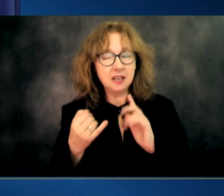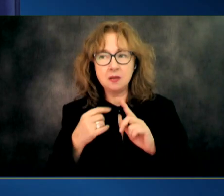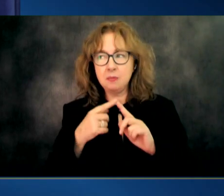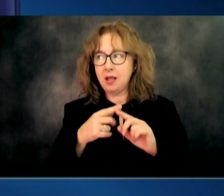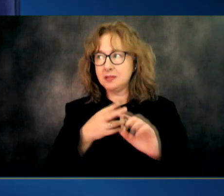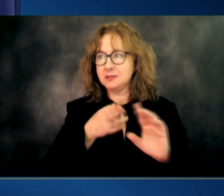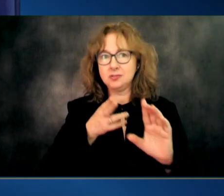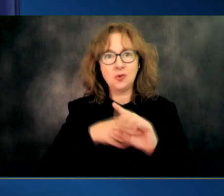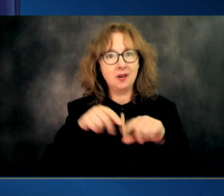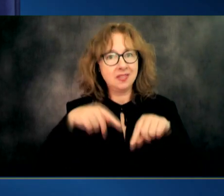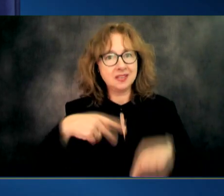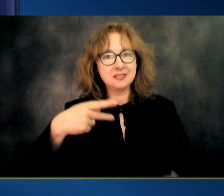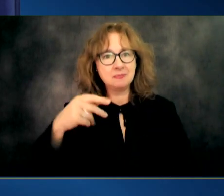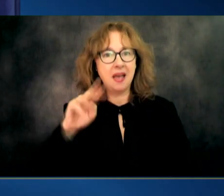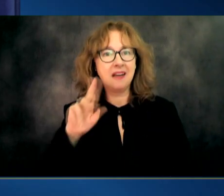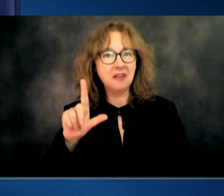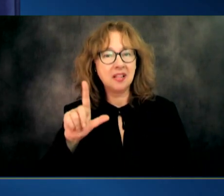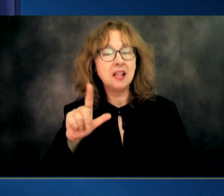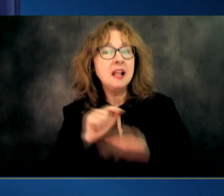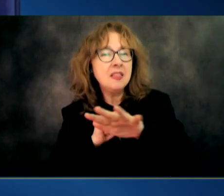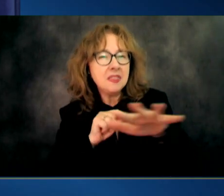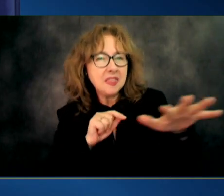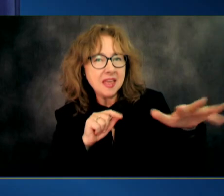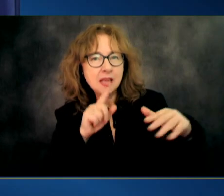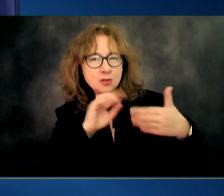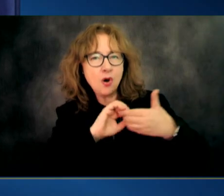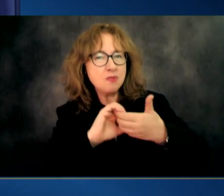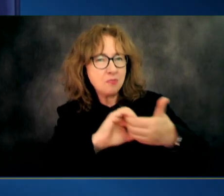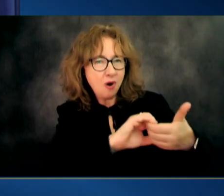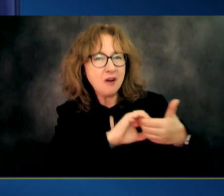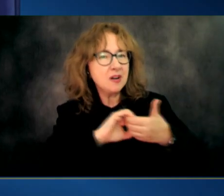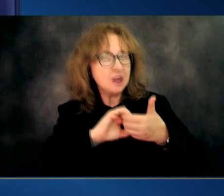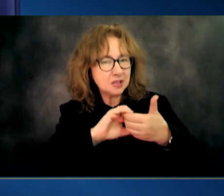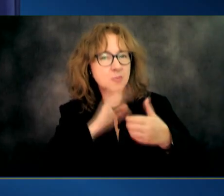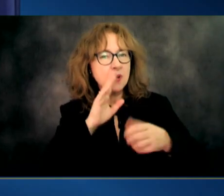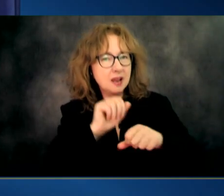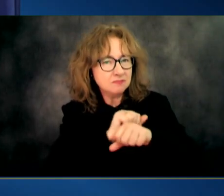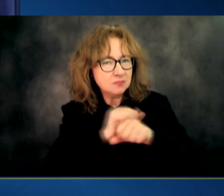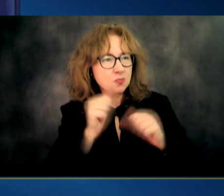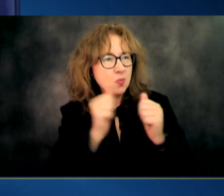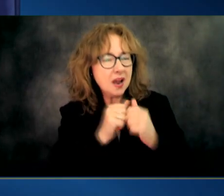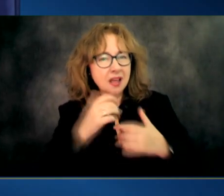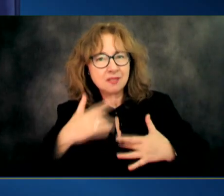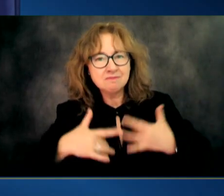are the partners that we are excited to work with and to bring to New Jersey. Really developing that